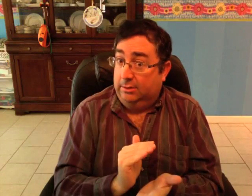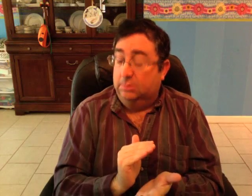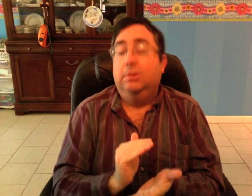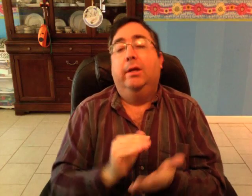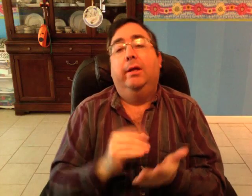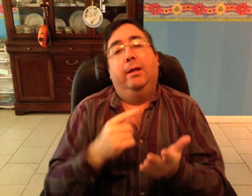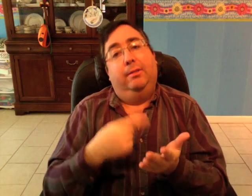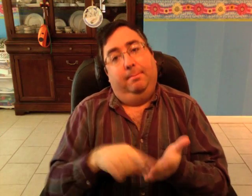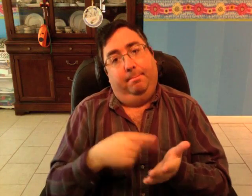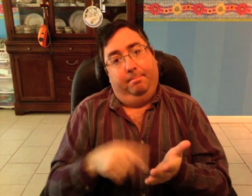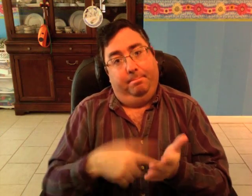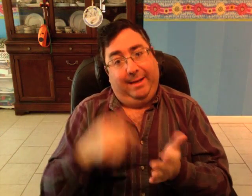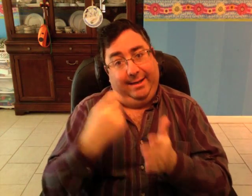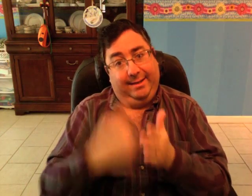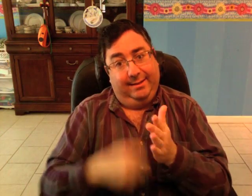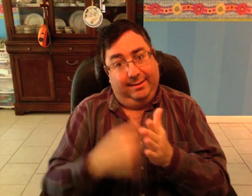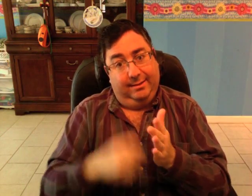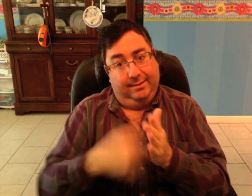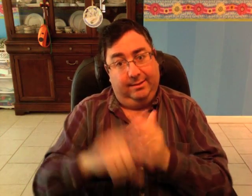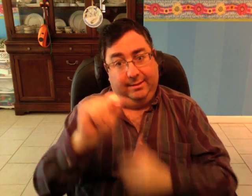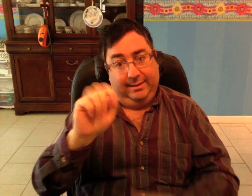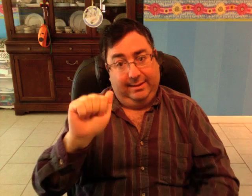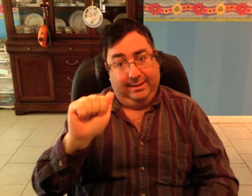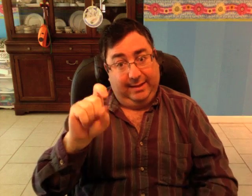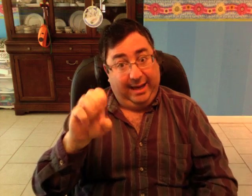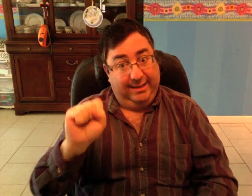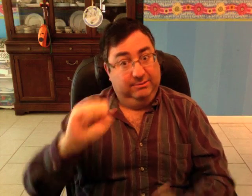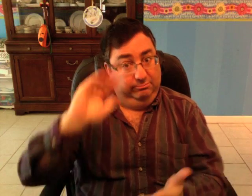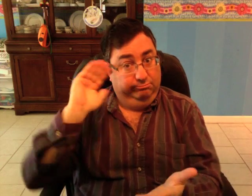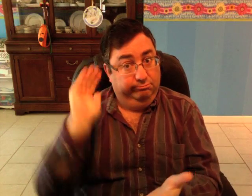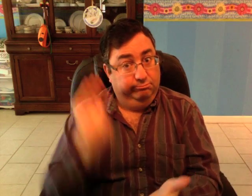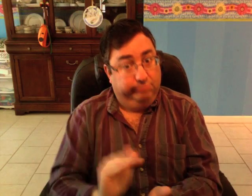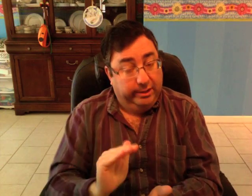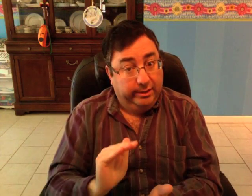and that results in lower taxes being paid and gained by the states.